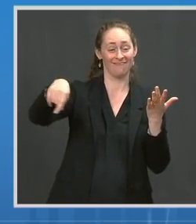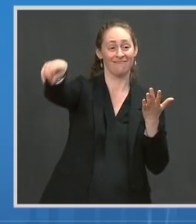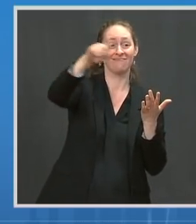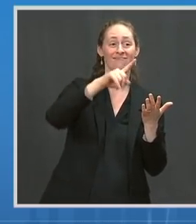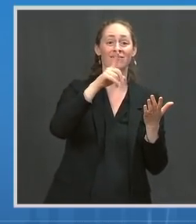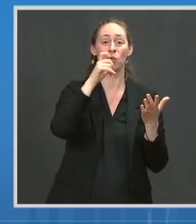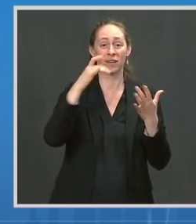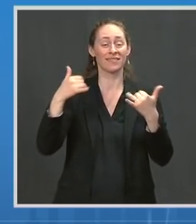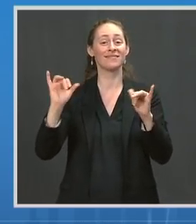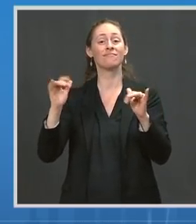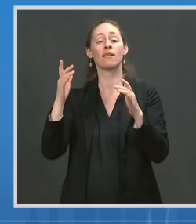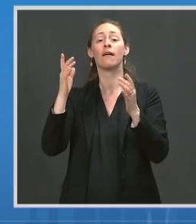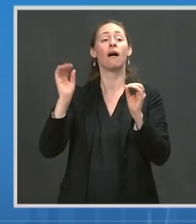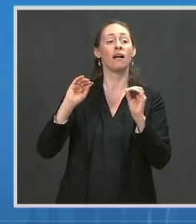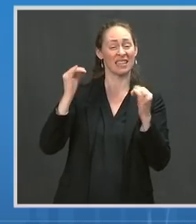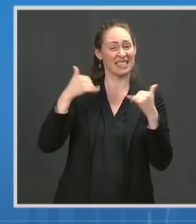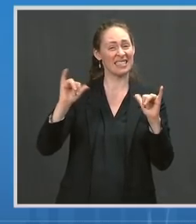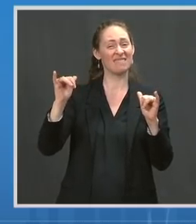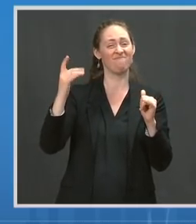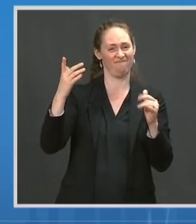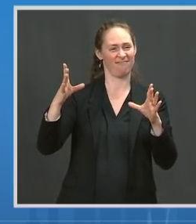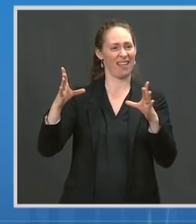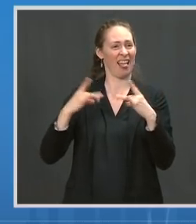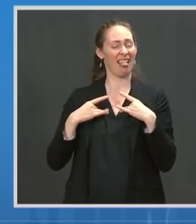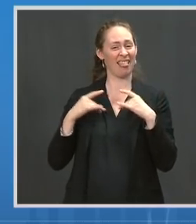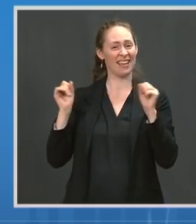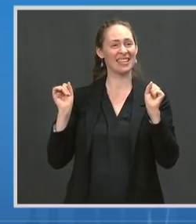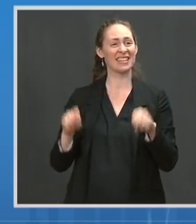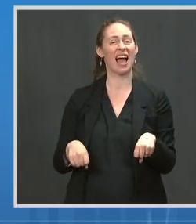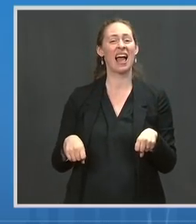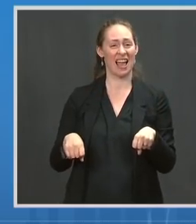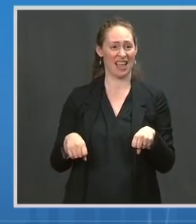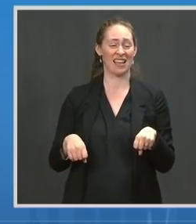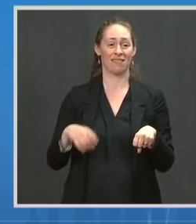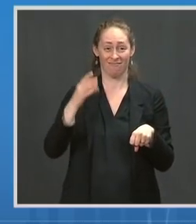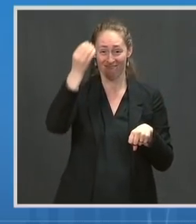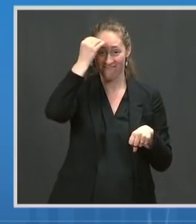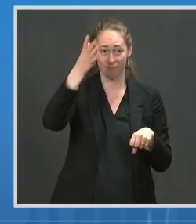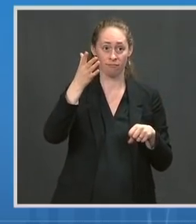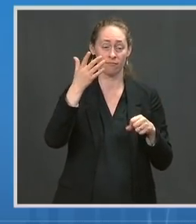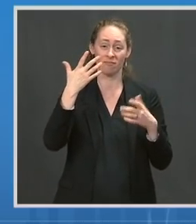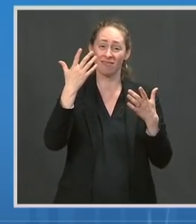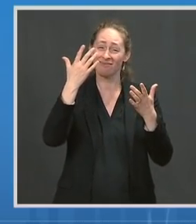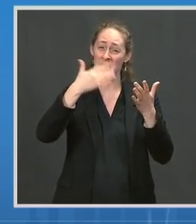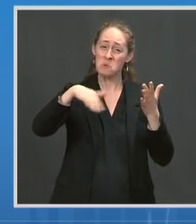It's cost us more than 500,000 friends and family members and has led to hospitalizations